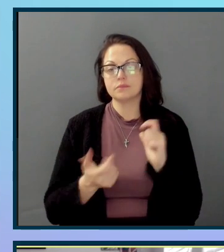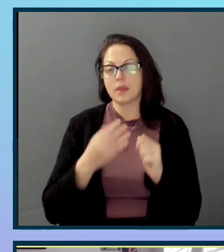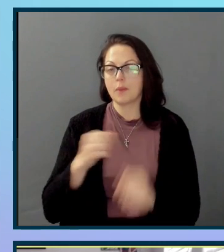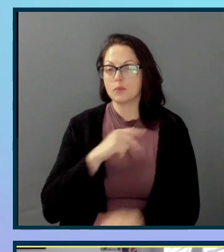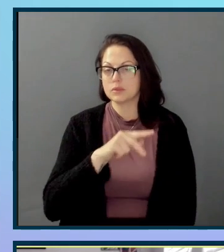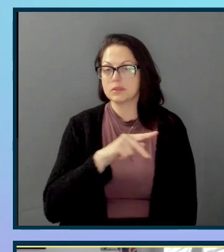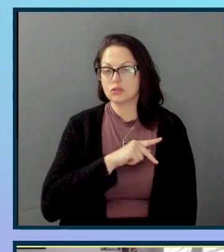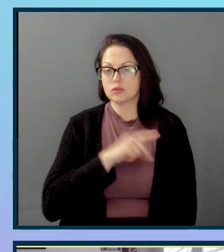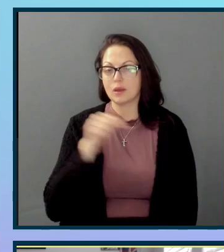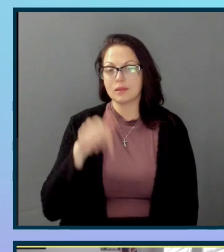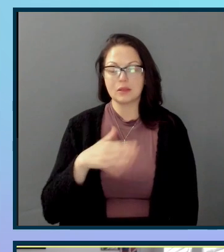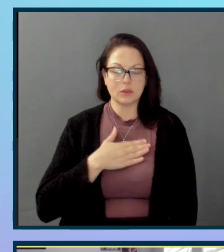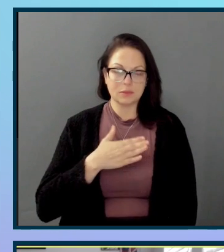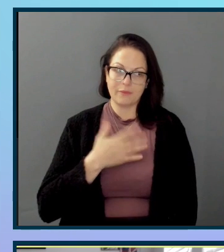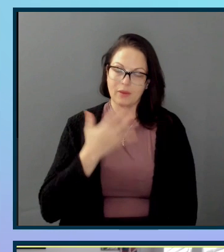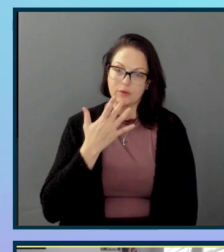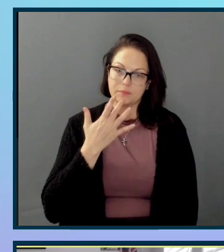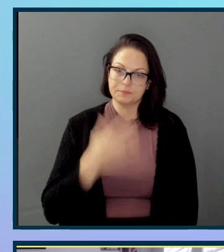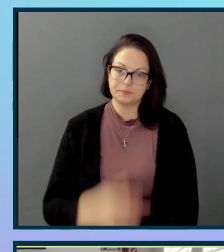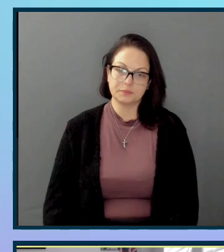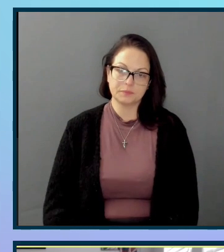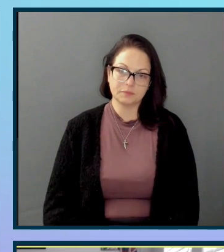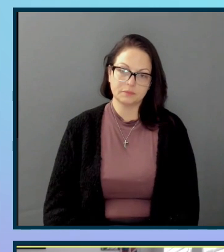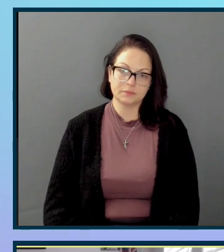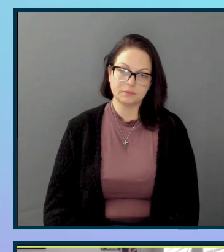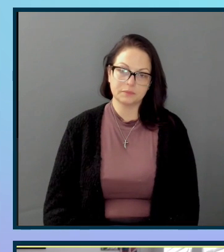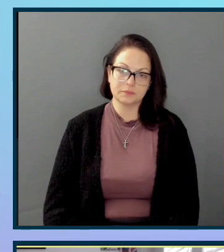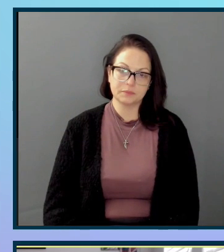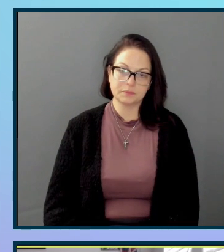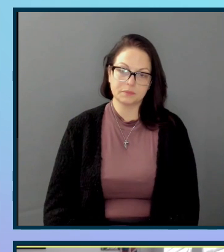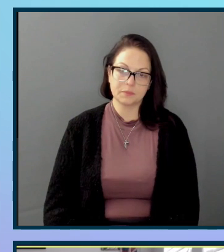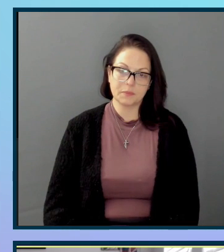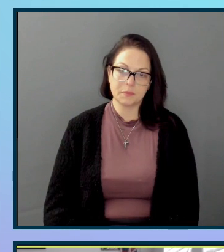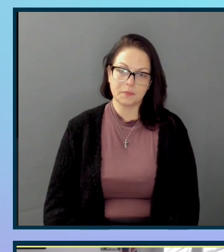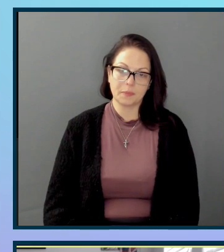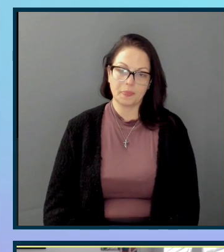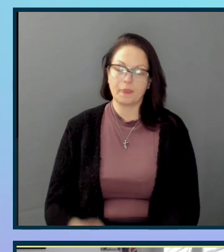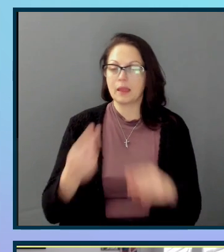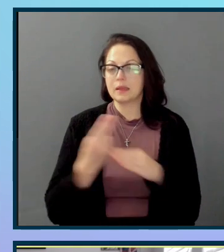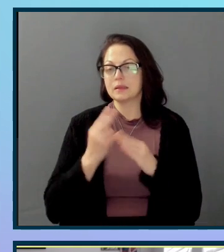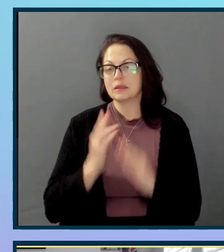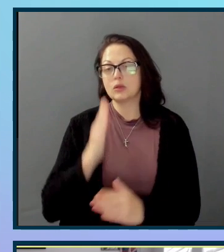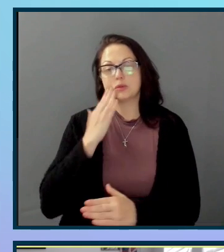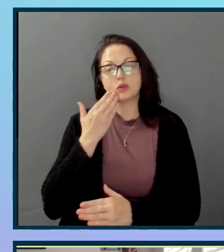This one is my personal favorite. The user knows best what they need and what will support them